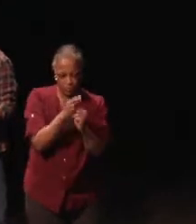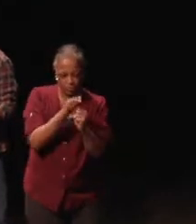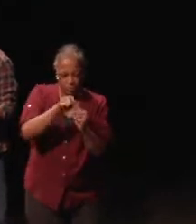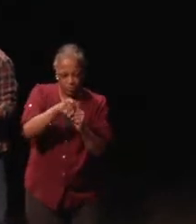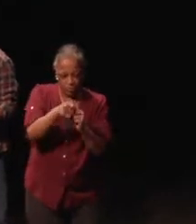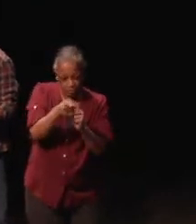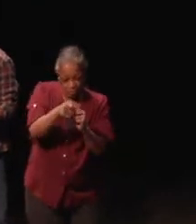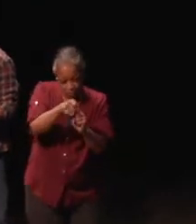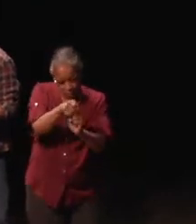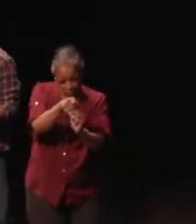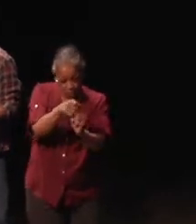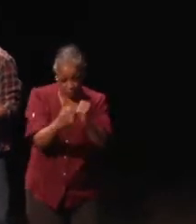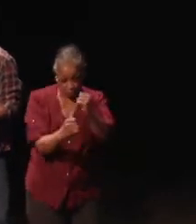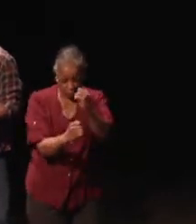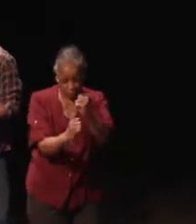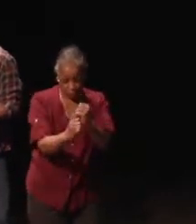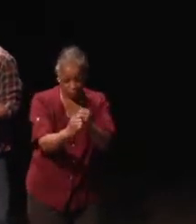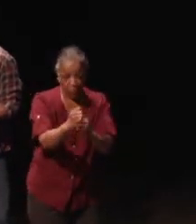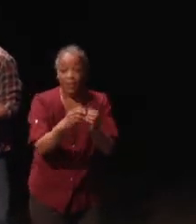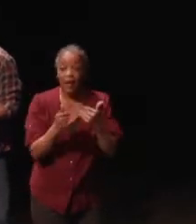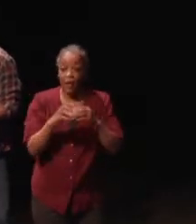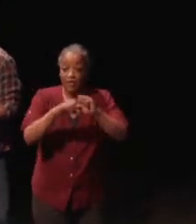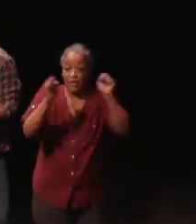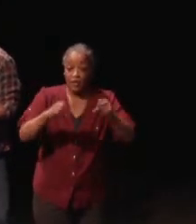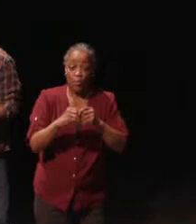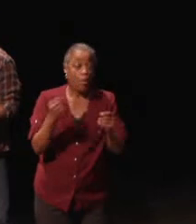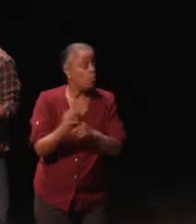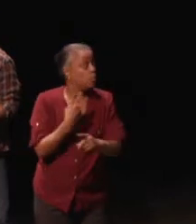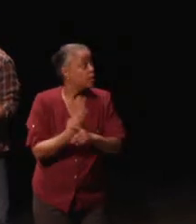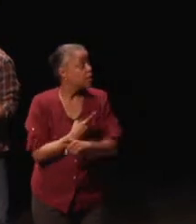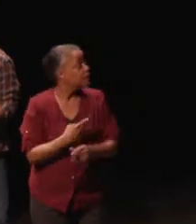the system that was much more appropriate.